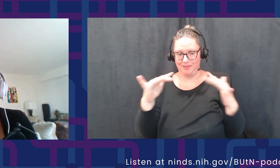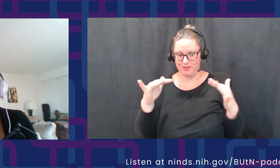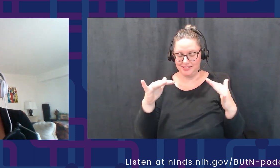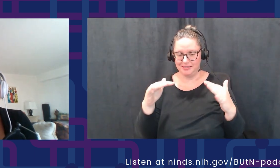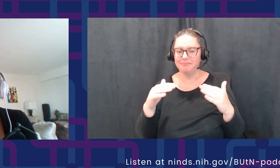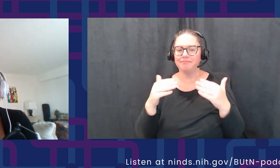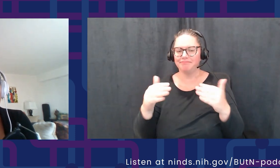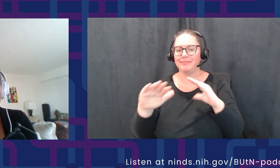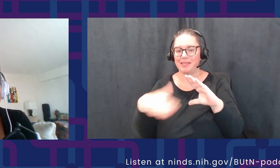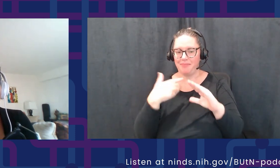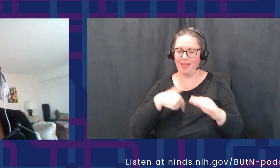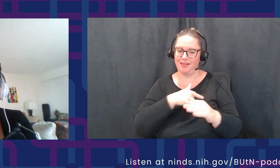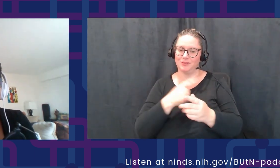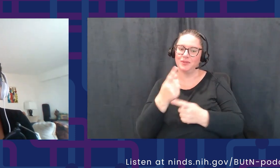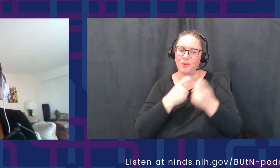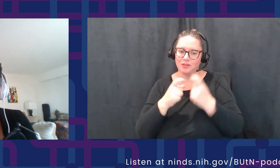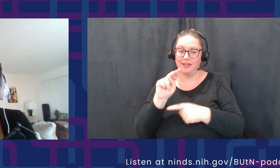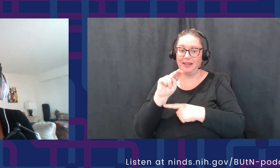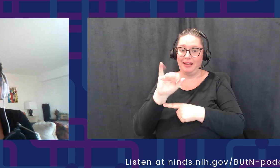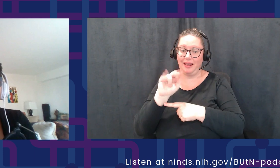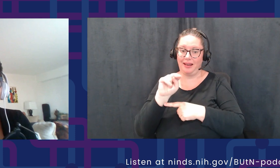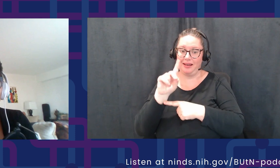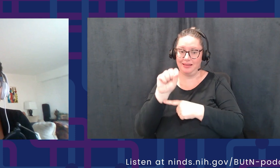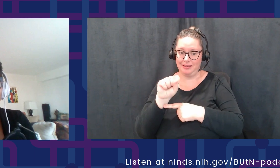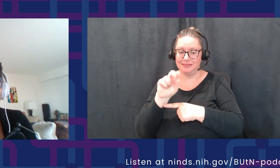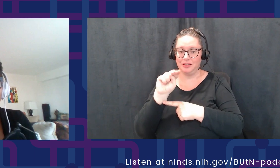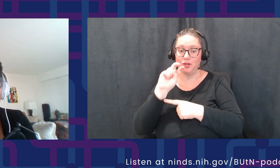Email us with questions at NINDSNervepod@nih.gov.